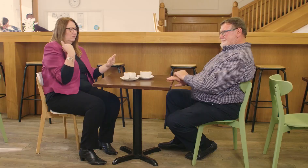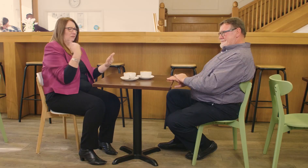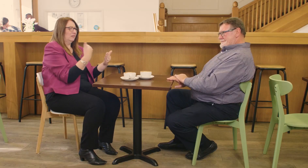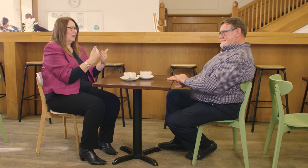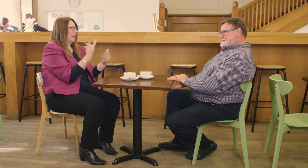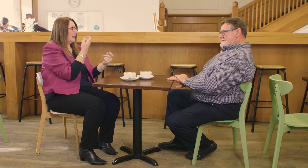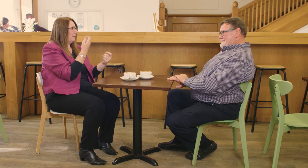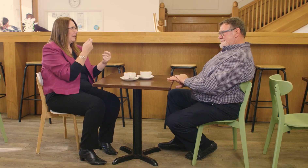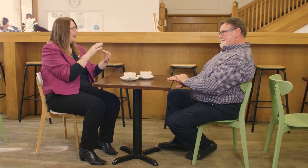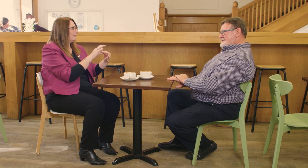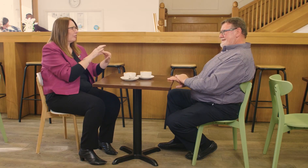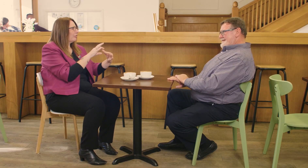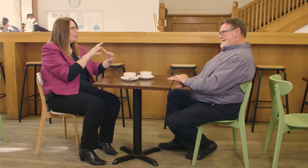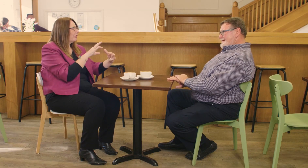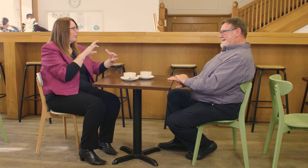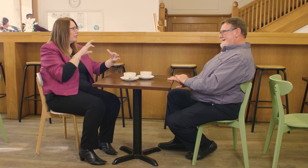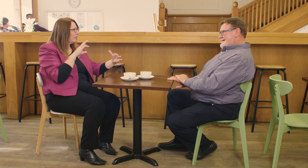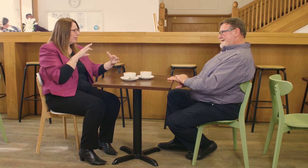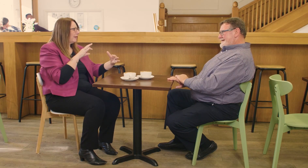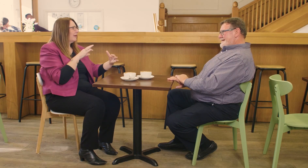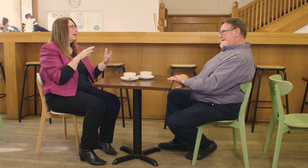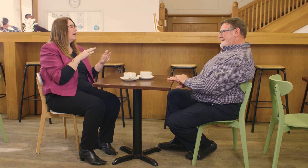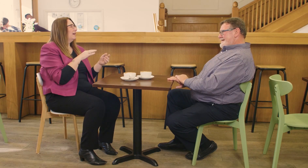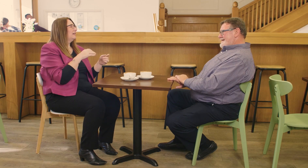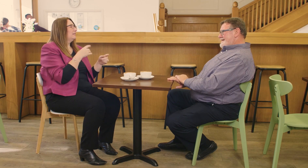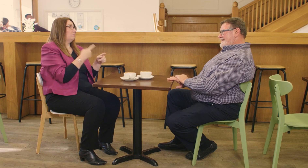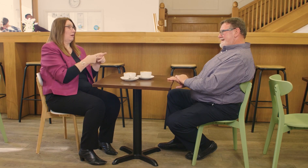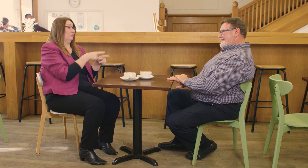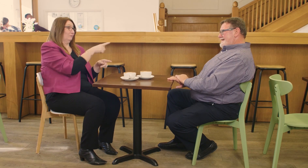Over time, we've become a little bit disconnected from our members.